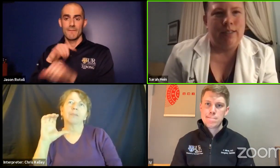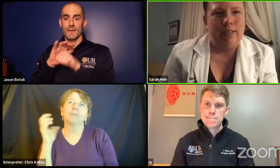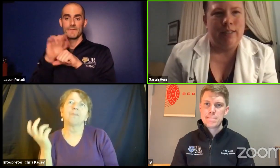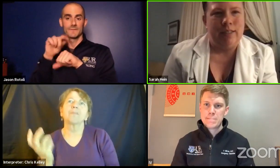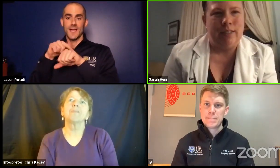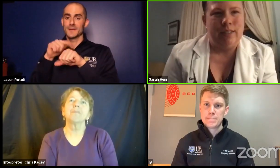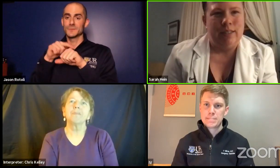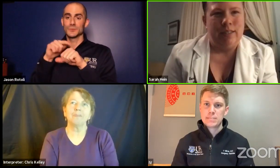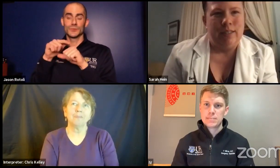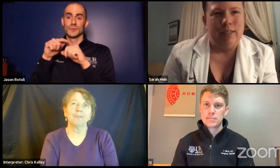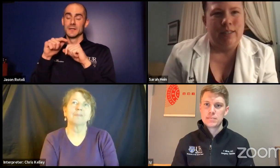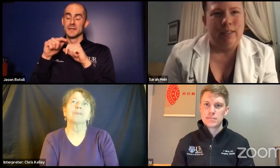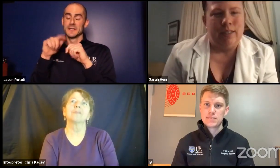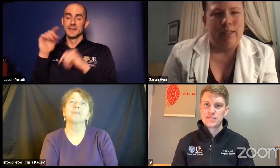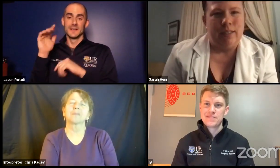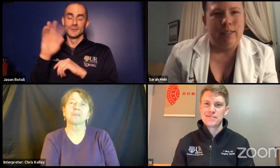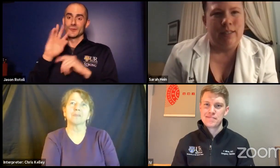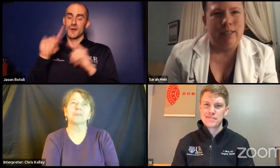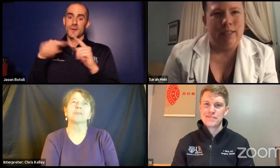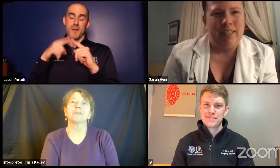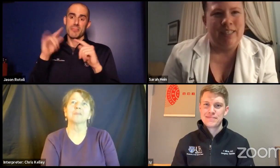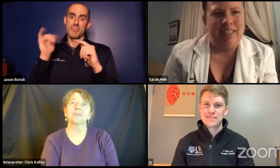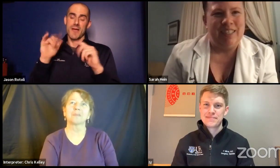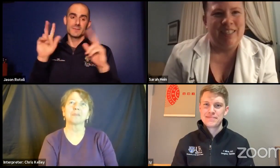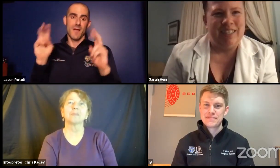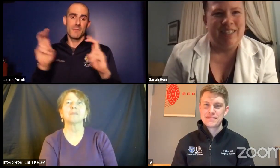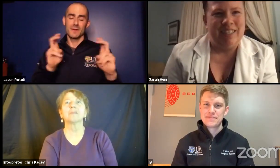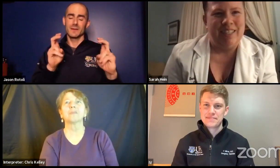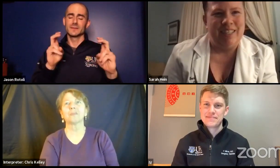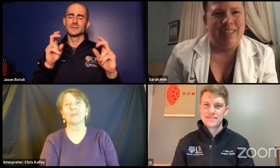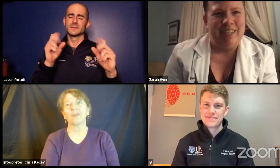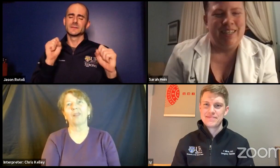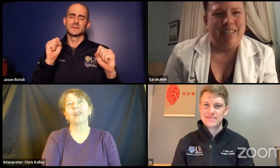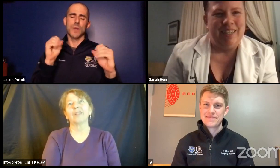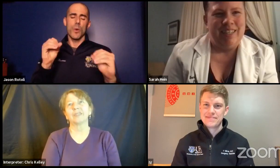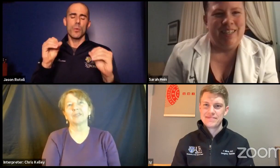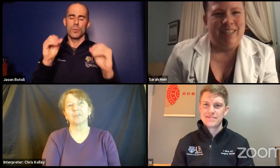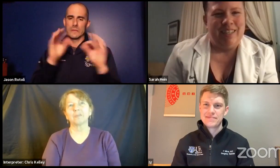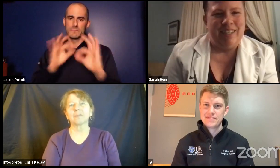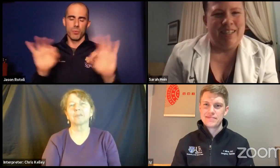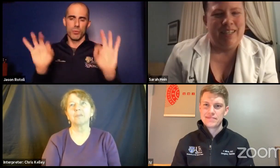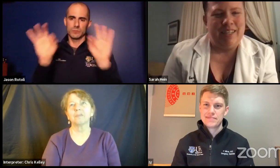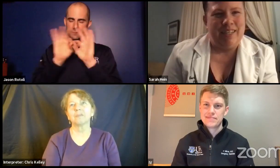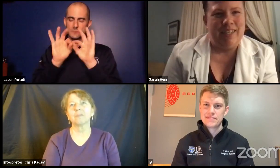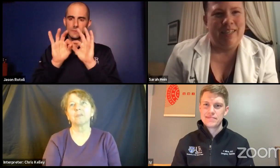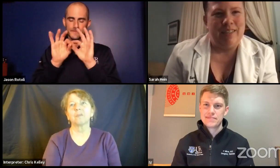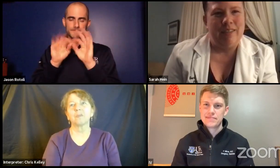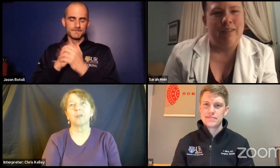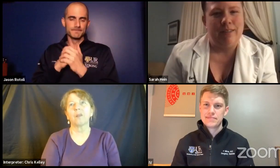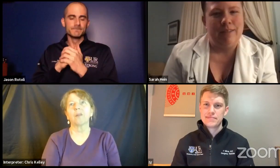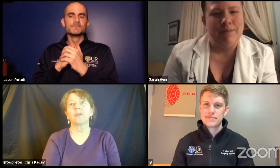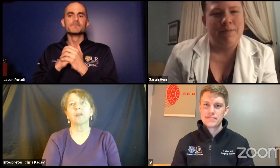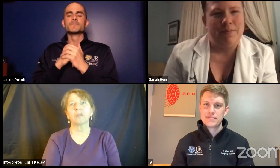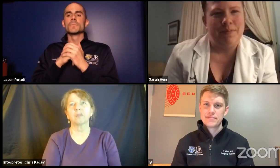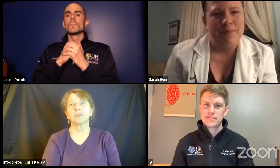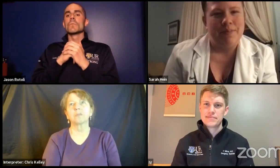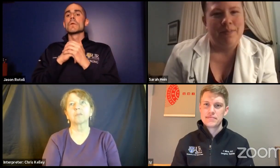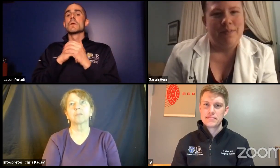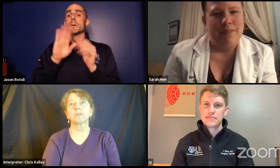of dying, then of course we bring the family in or whomever their support person would be who would be able to advocate